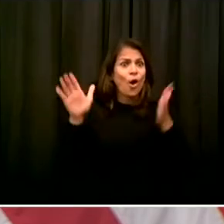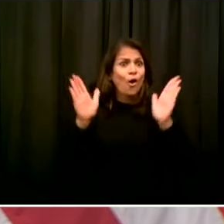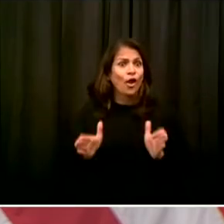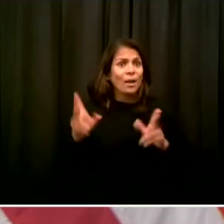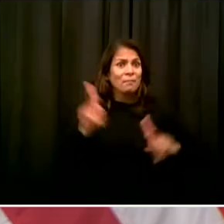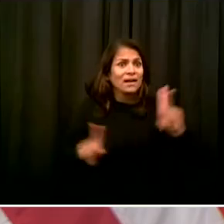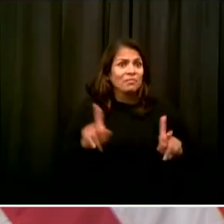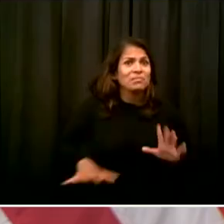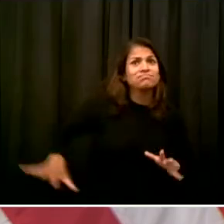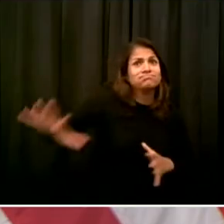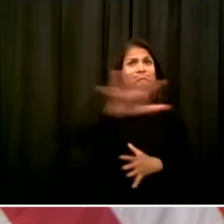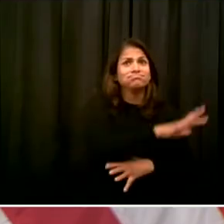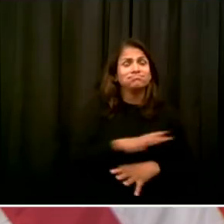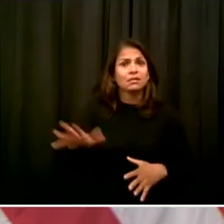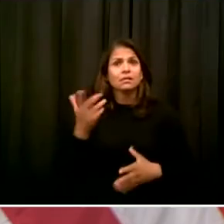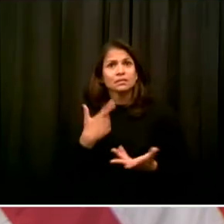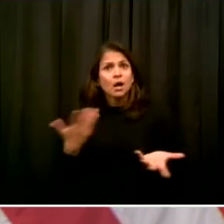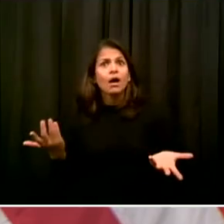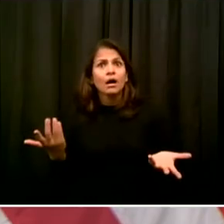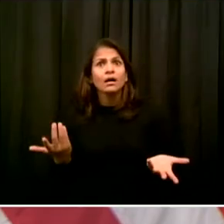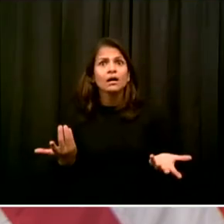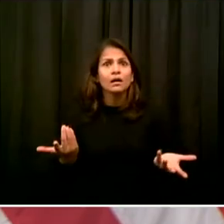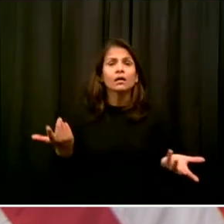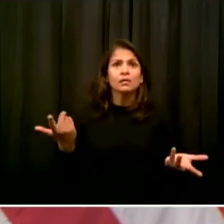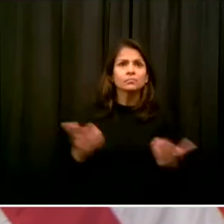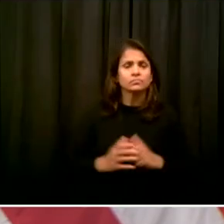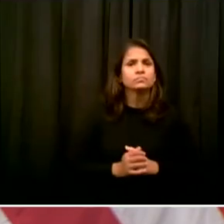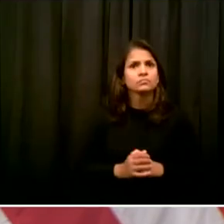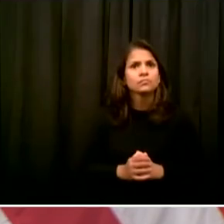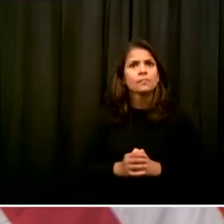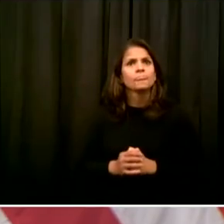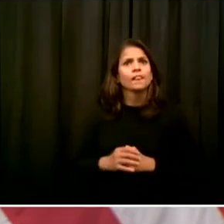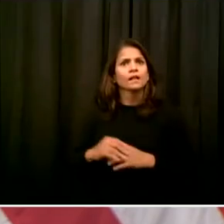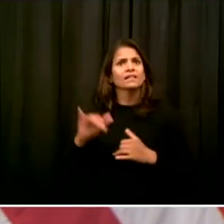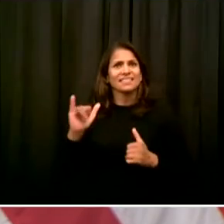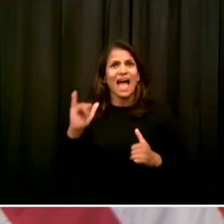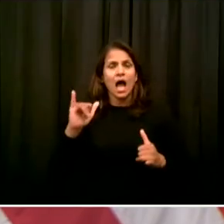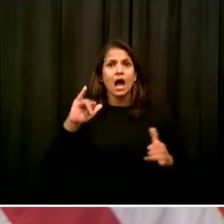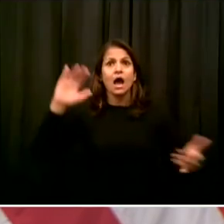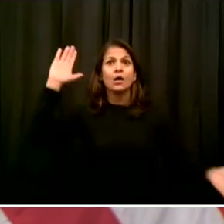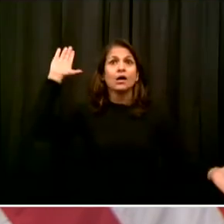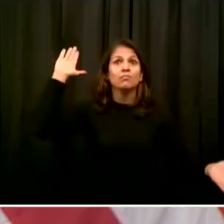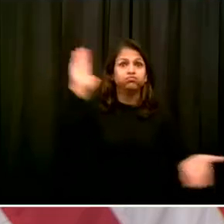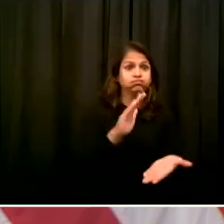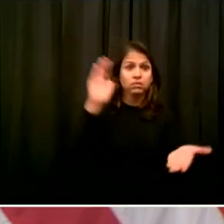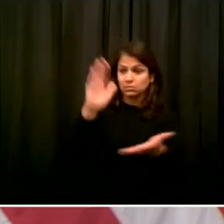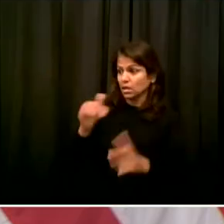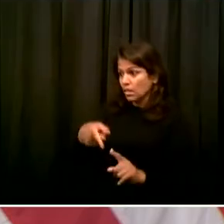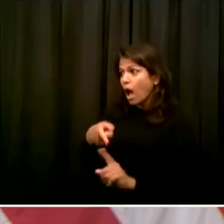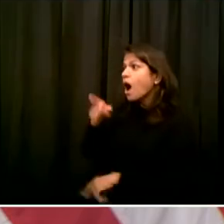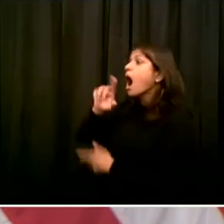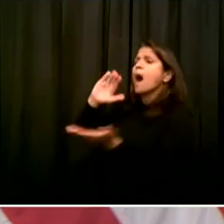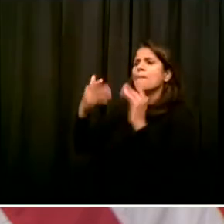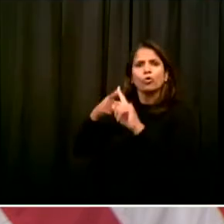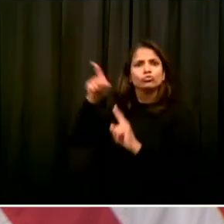PART TO PUT US IN A POSITION WHERE THIS IS POSSIBLE.